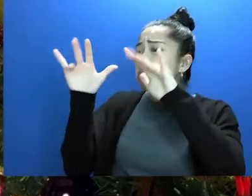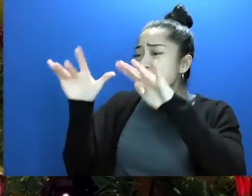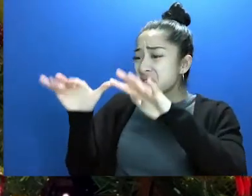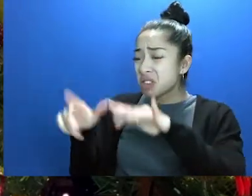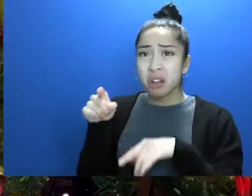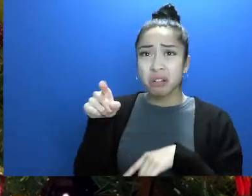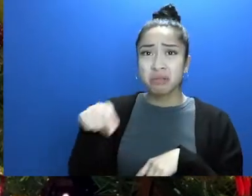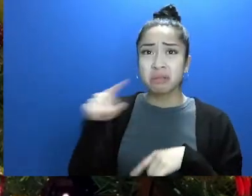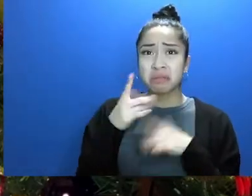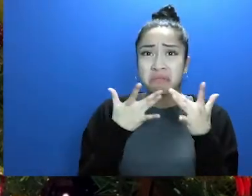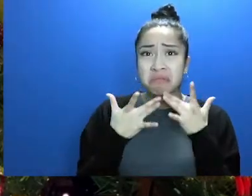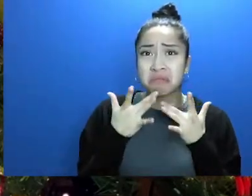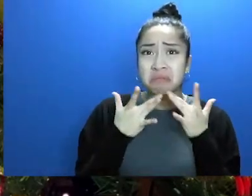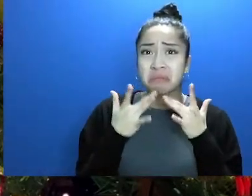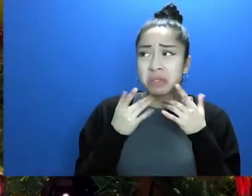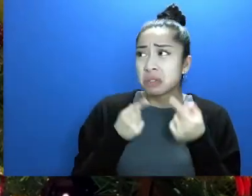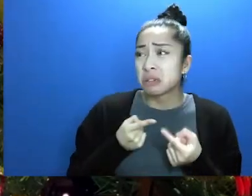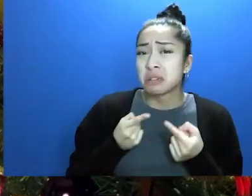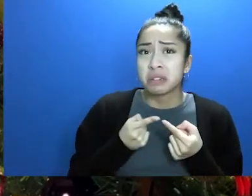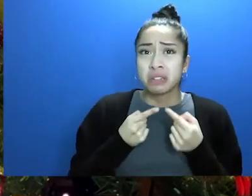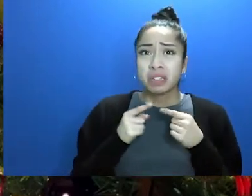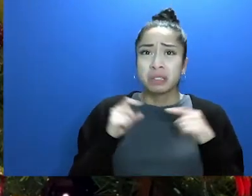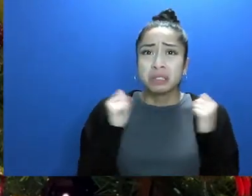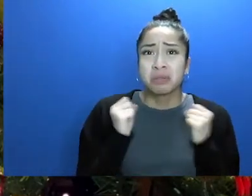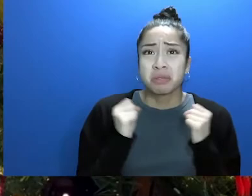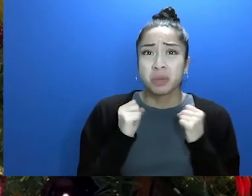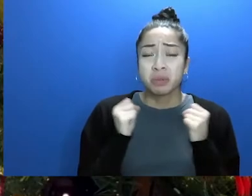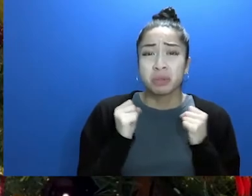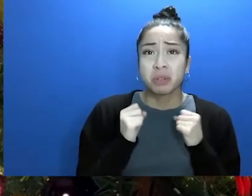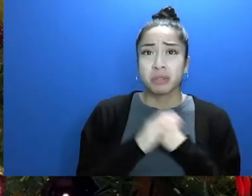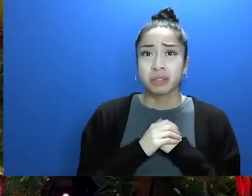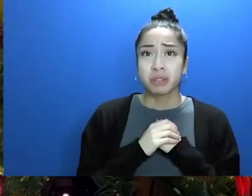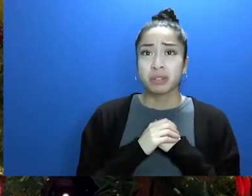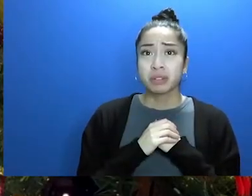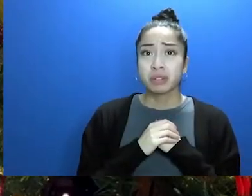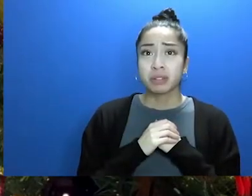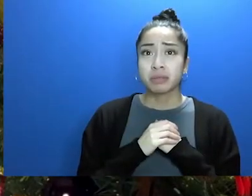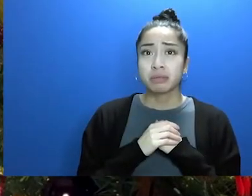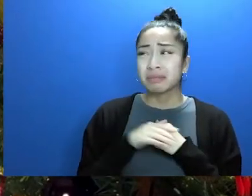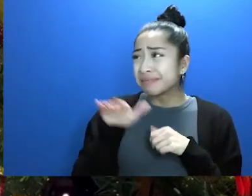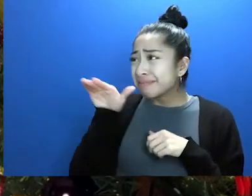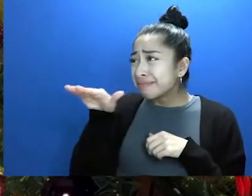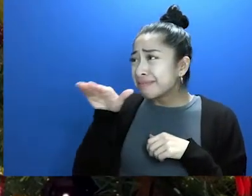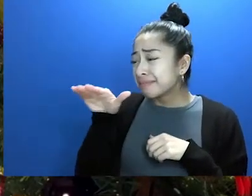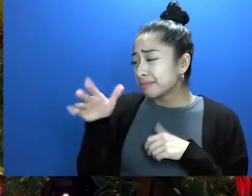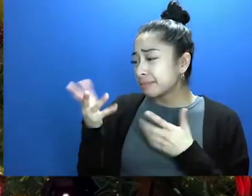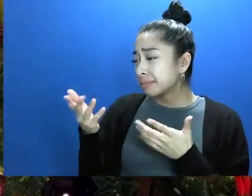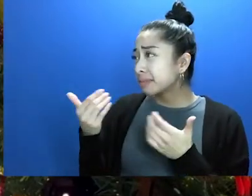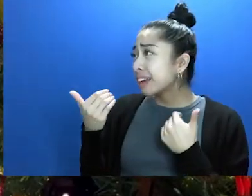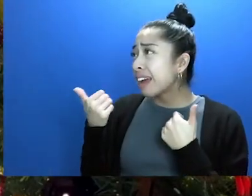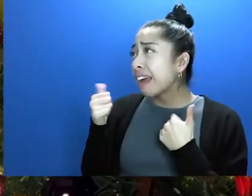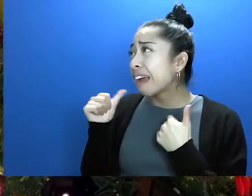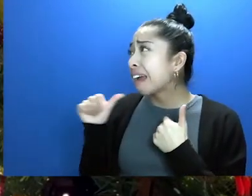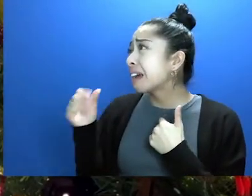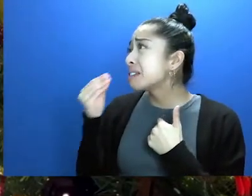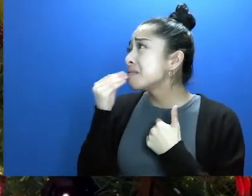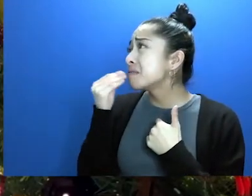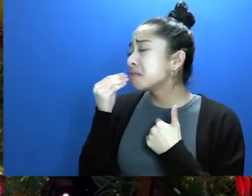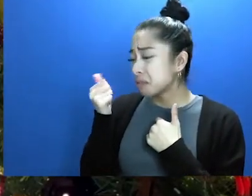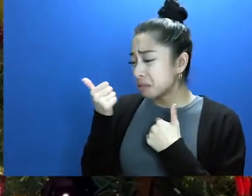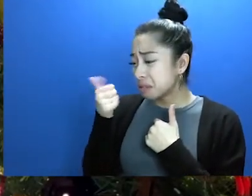they asked chattering can you spare some food please oh dear clara said i'm all out of cheese